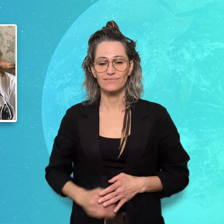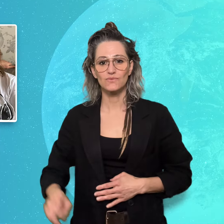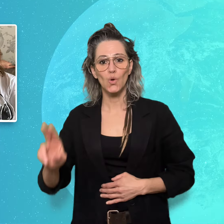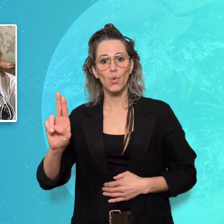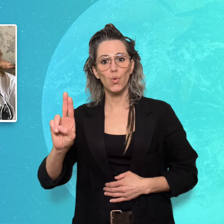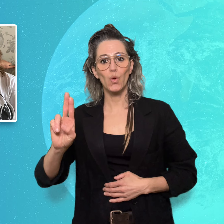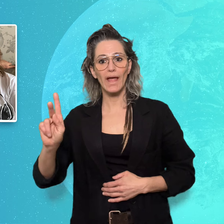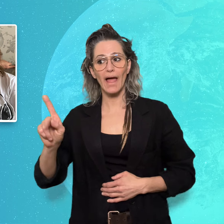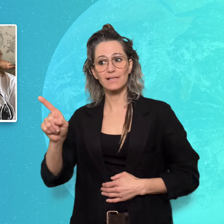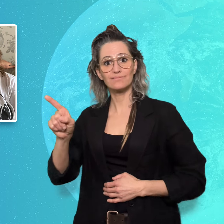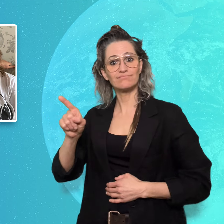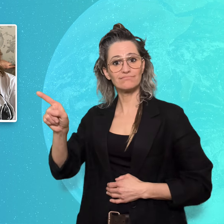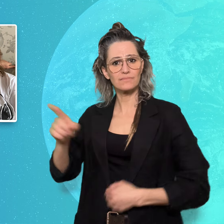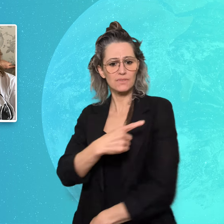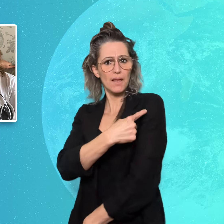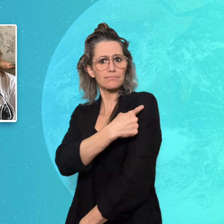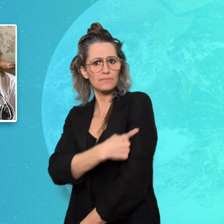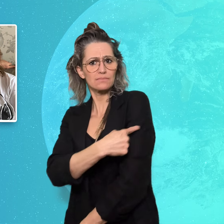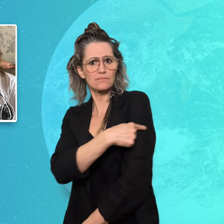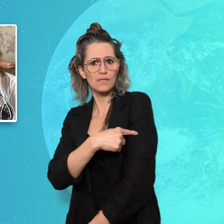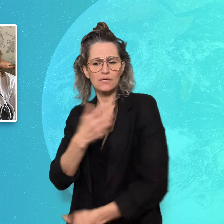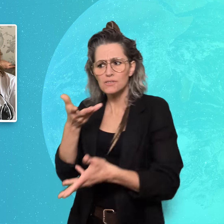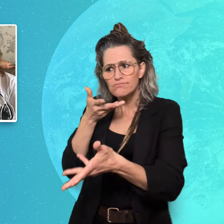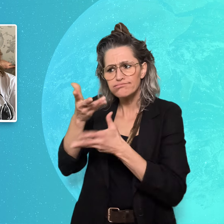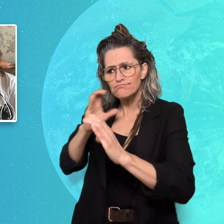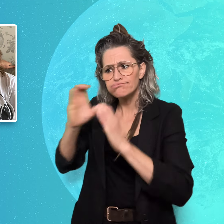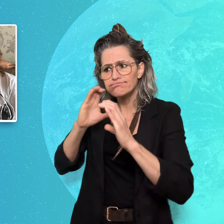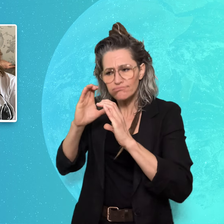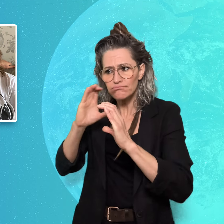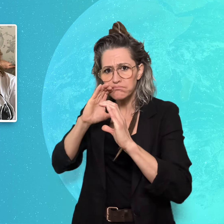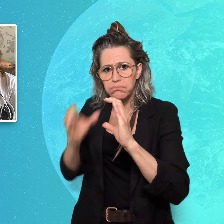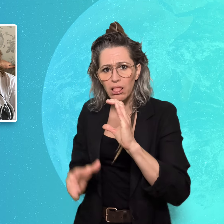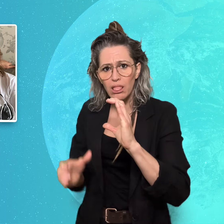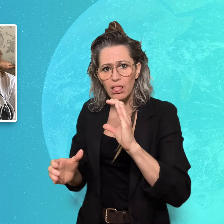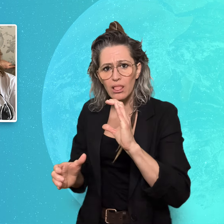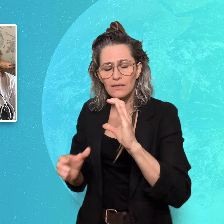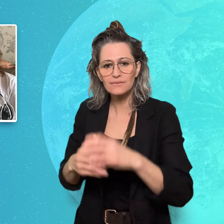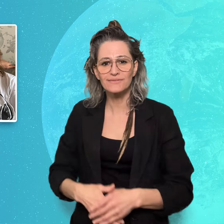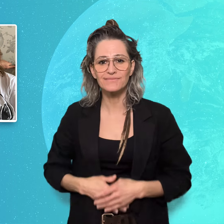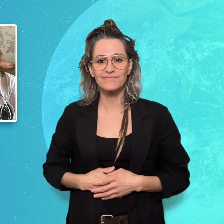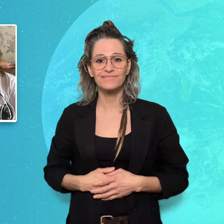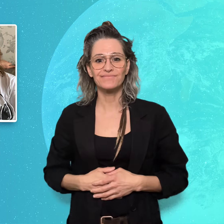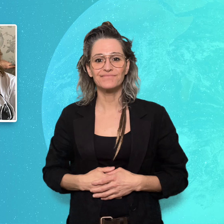Medical miscommunication